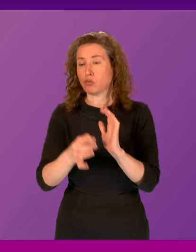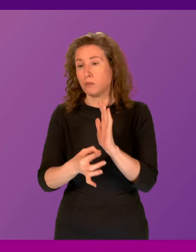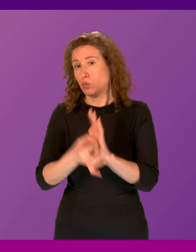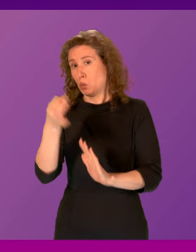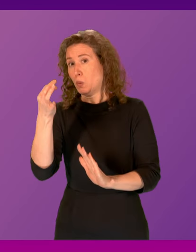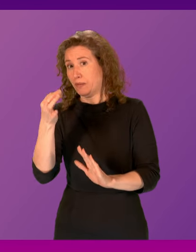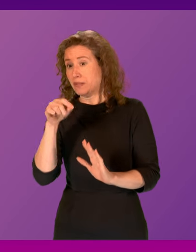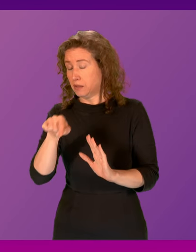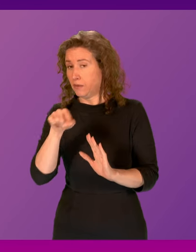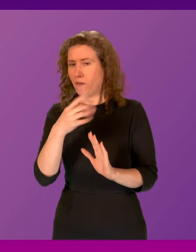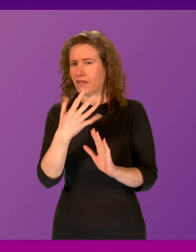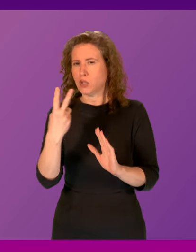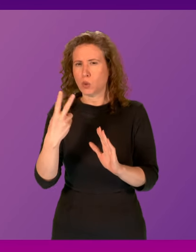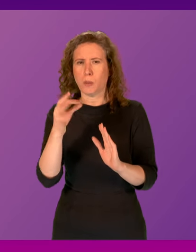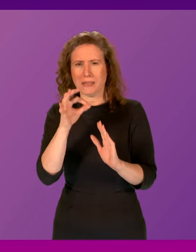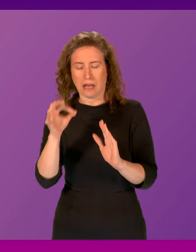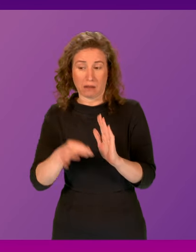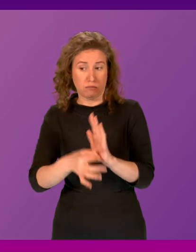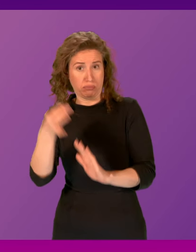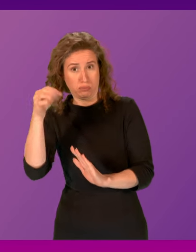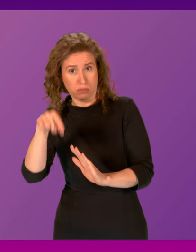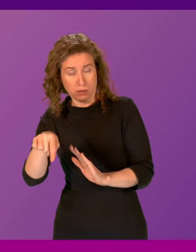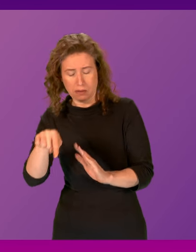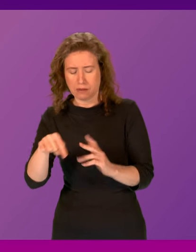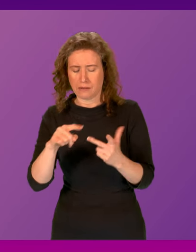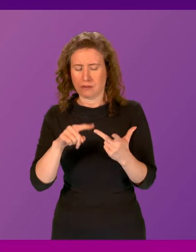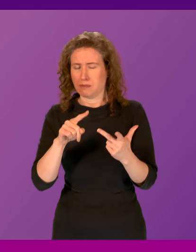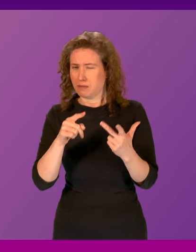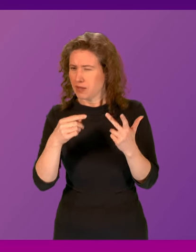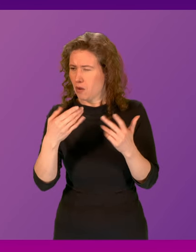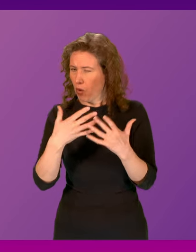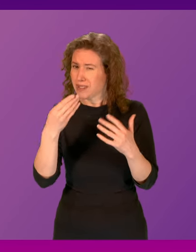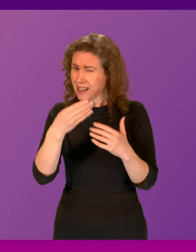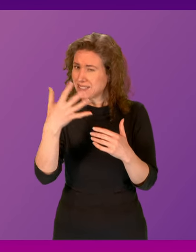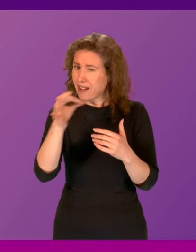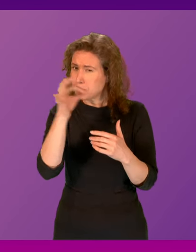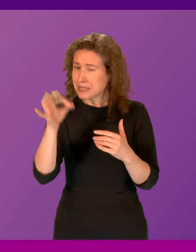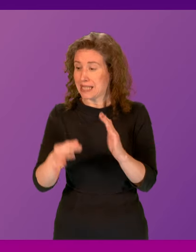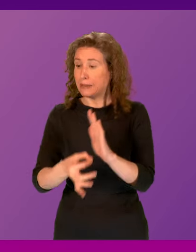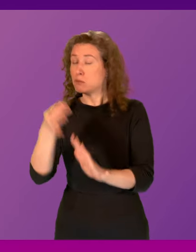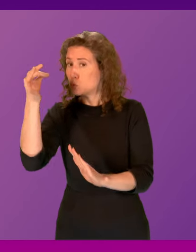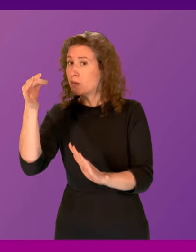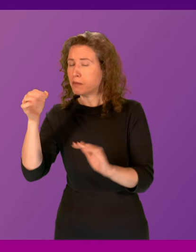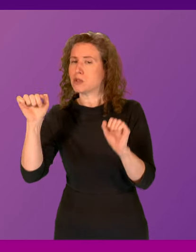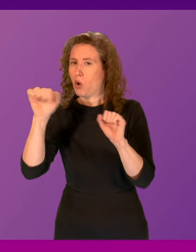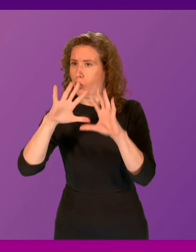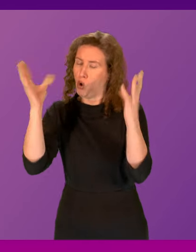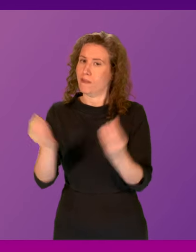84 per cent and those of more than 78 weeks reduced by 95 per cent. I reiterate those